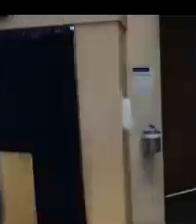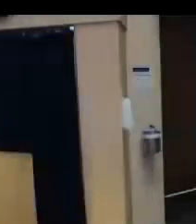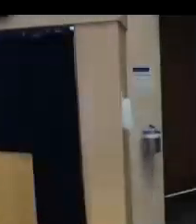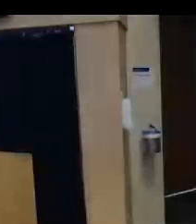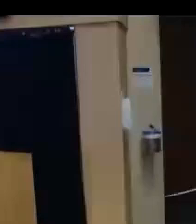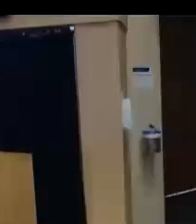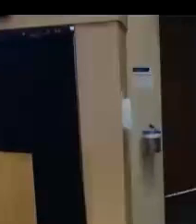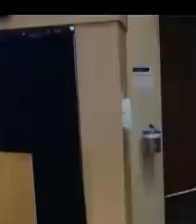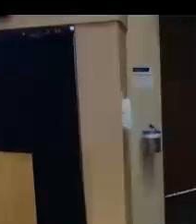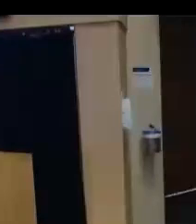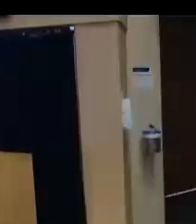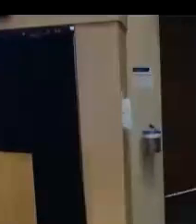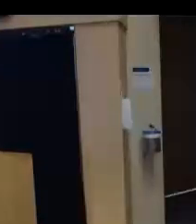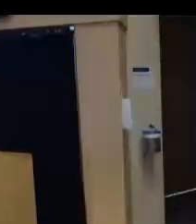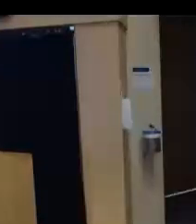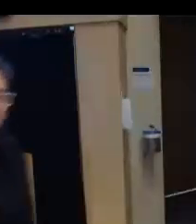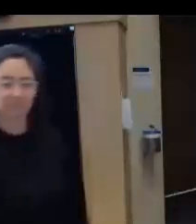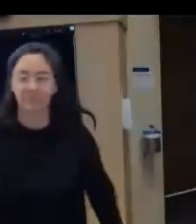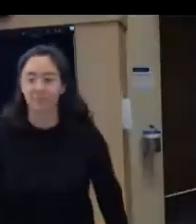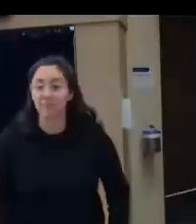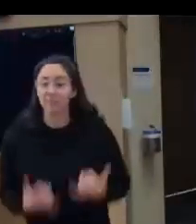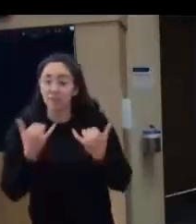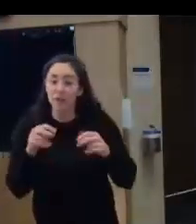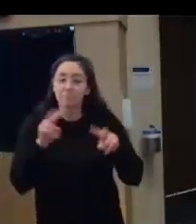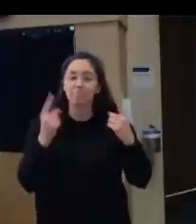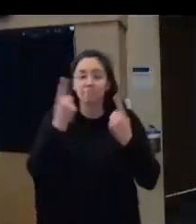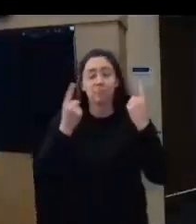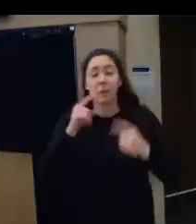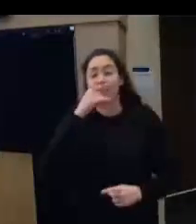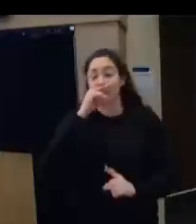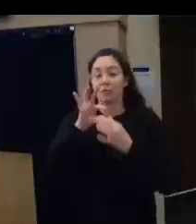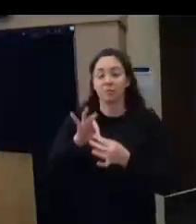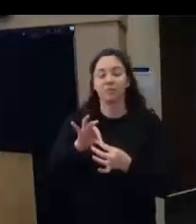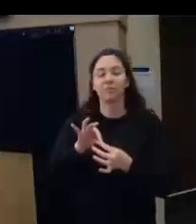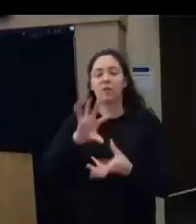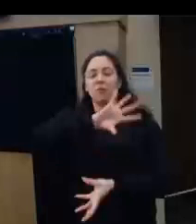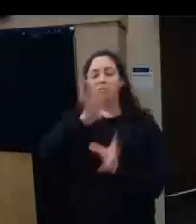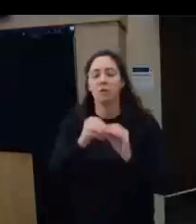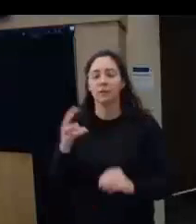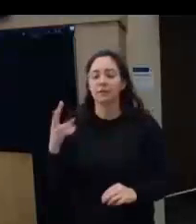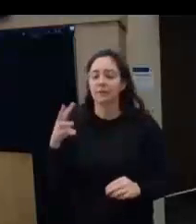disease outcomes um a pool prevalence from metaanalysis of 16 studies showed that the